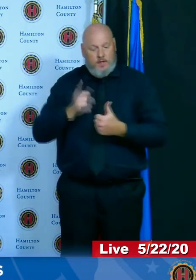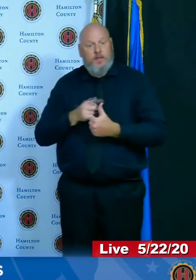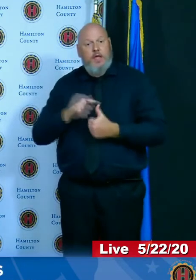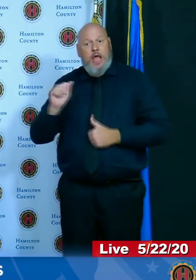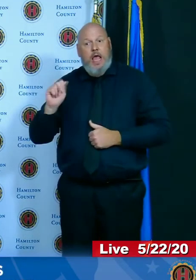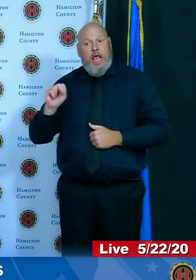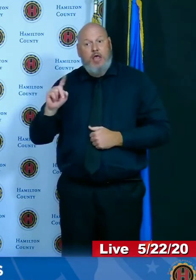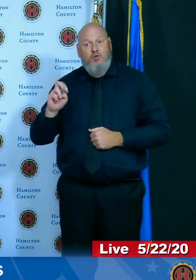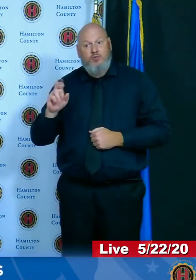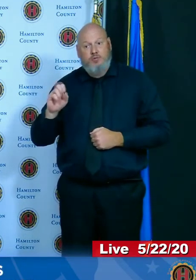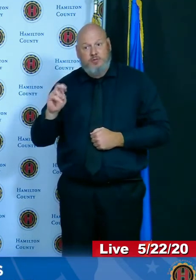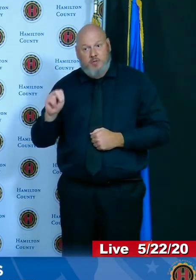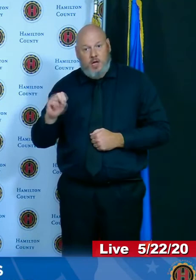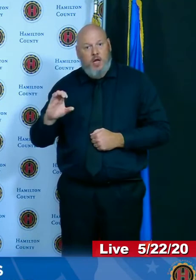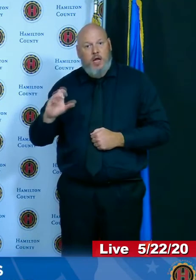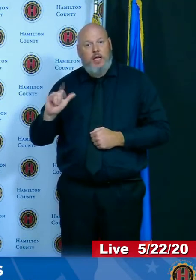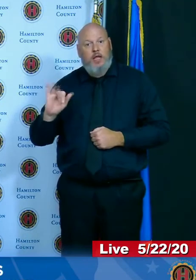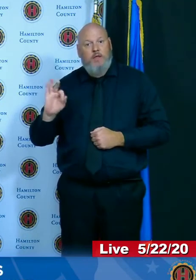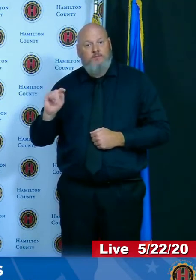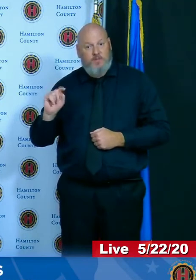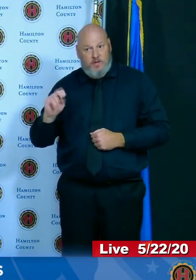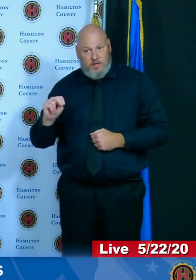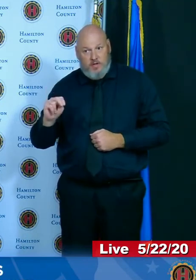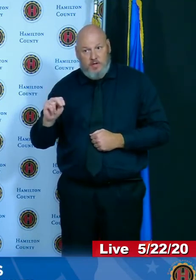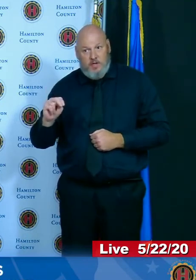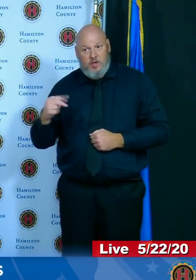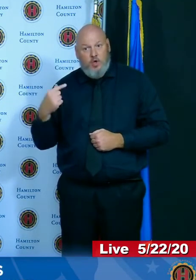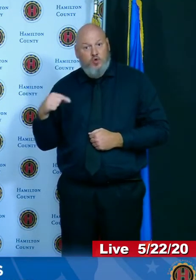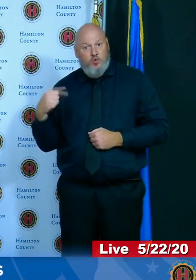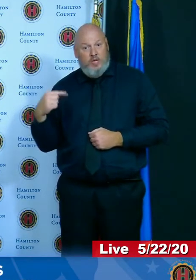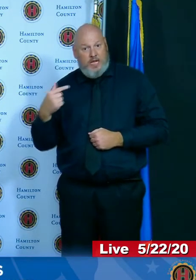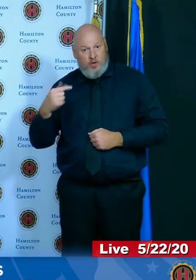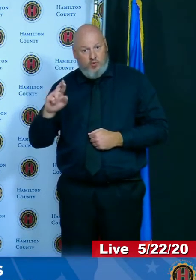locations will be added throughout the month of June they will be posted as